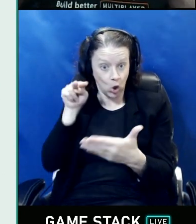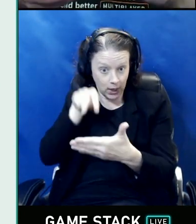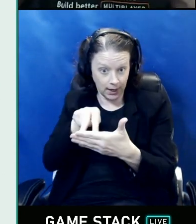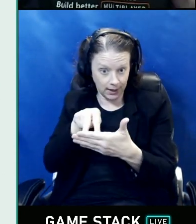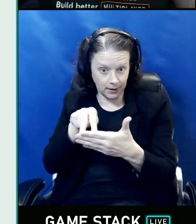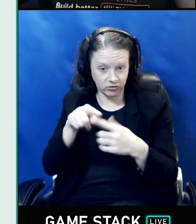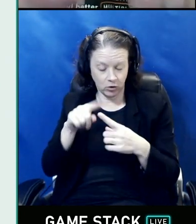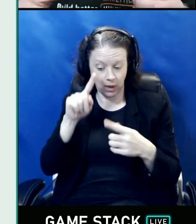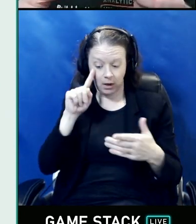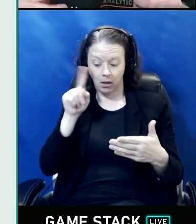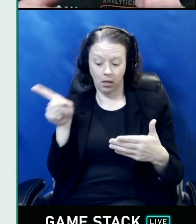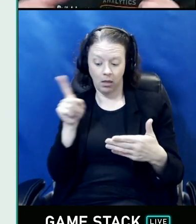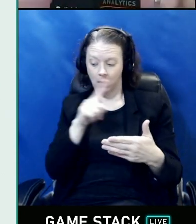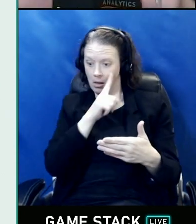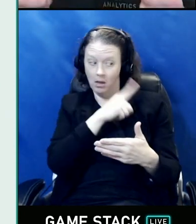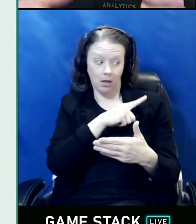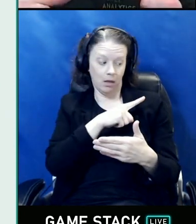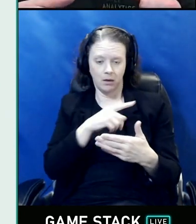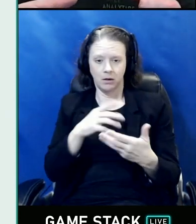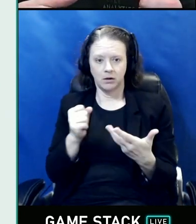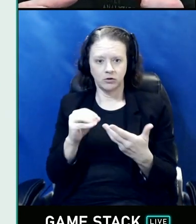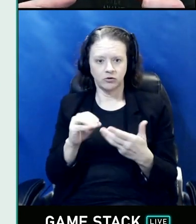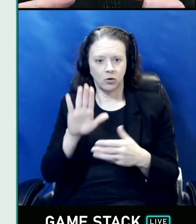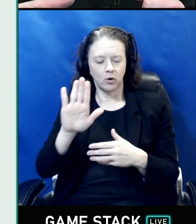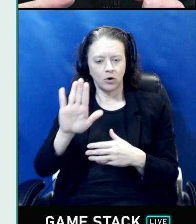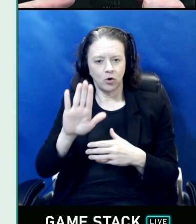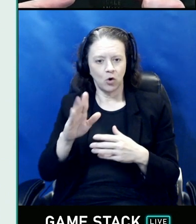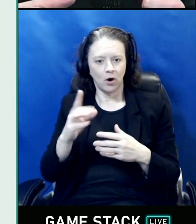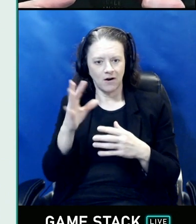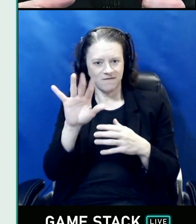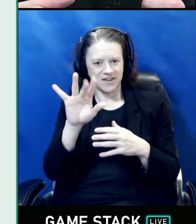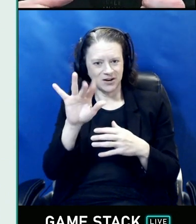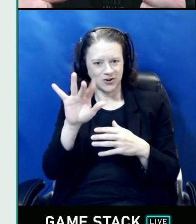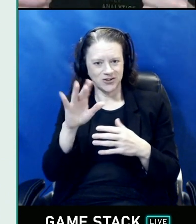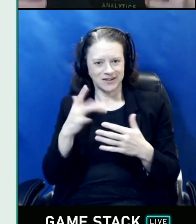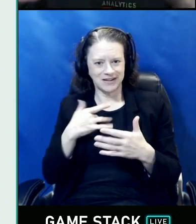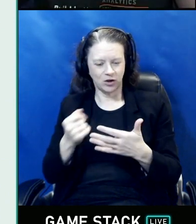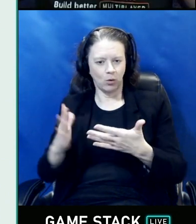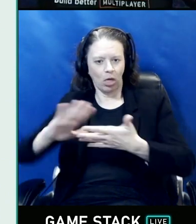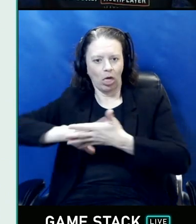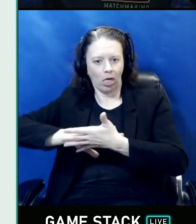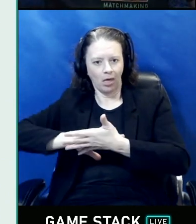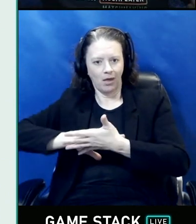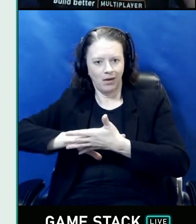right? So of course, your fingers are also covering most of the buttons.